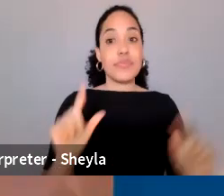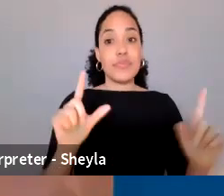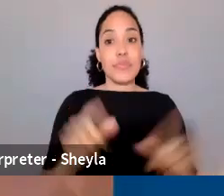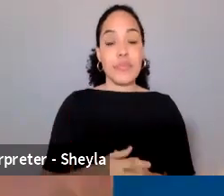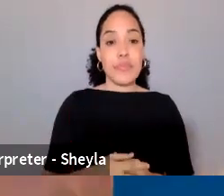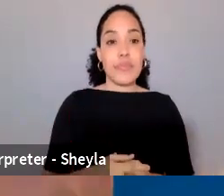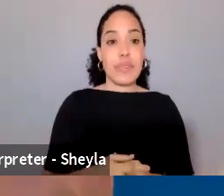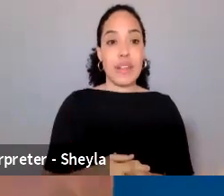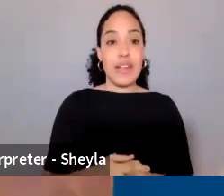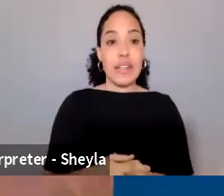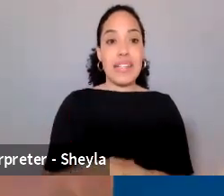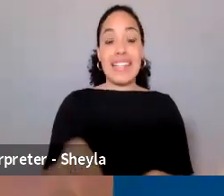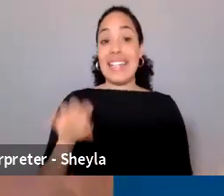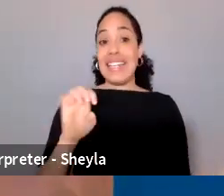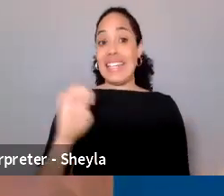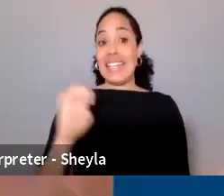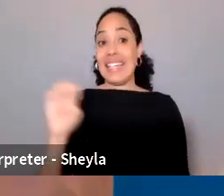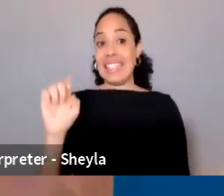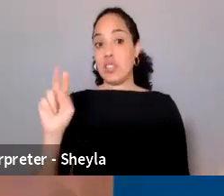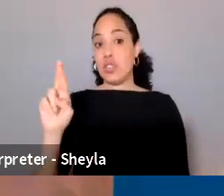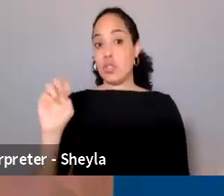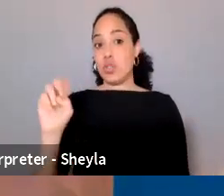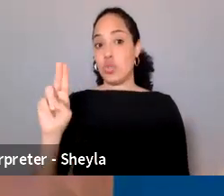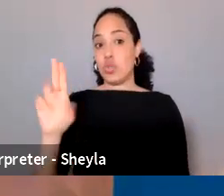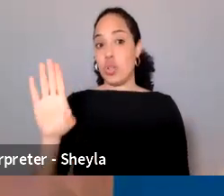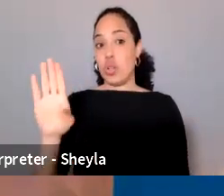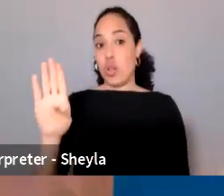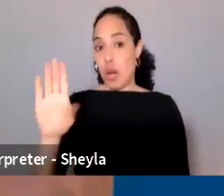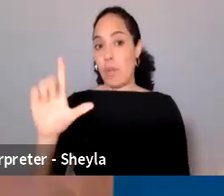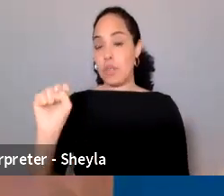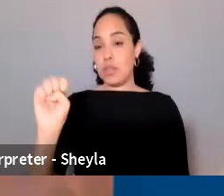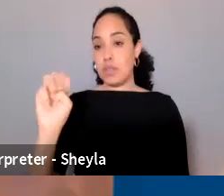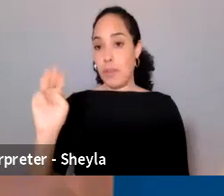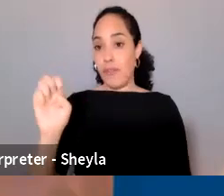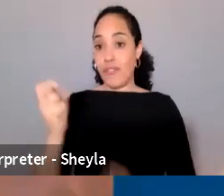East Troublesome Fire I should mention that on Cameron Peak for those that aren't familiar um